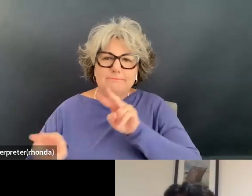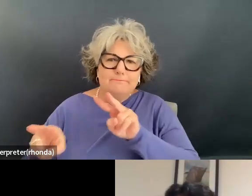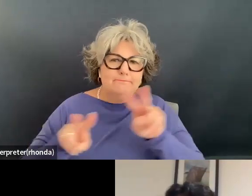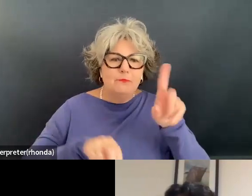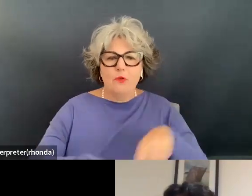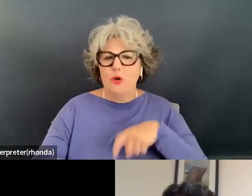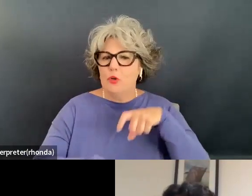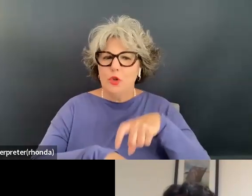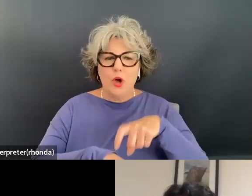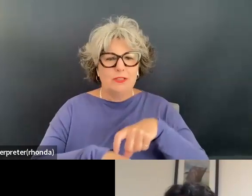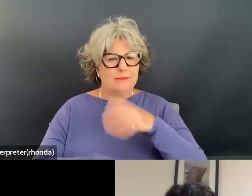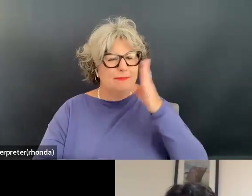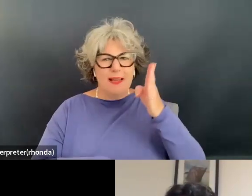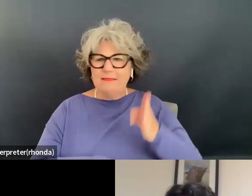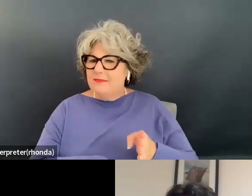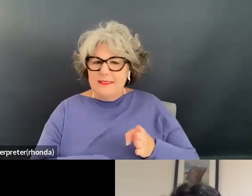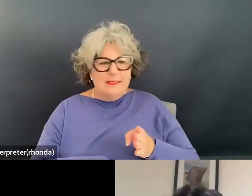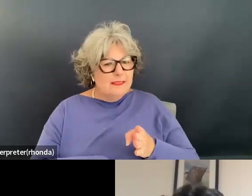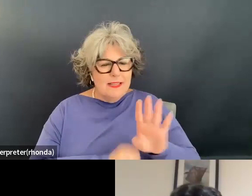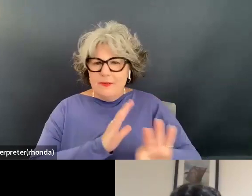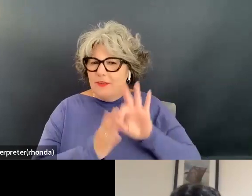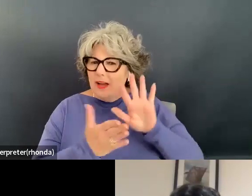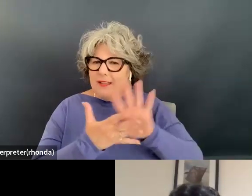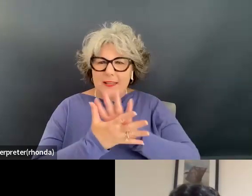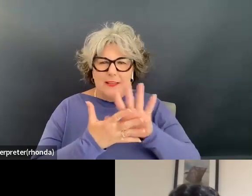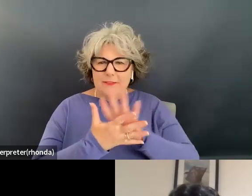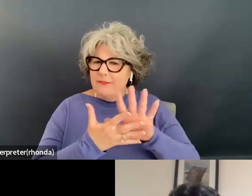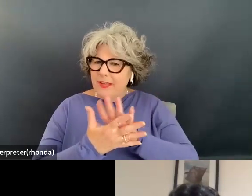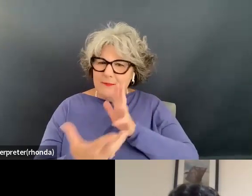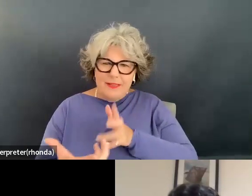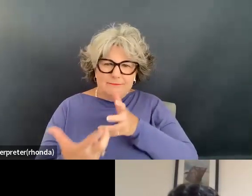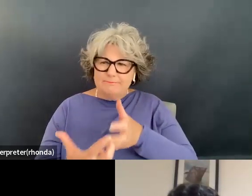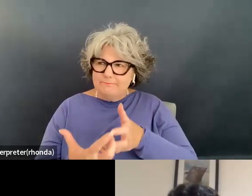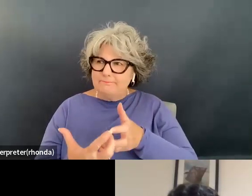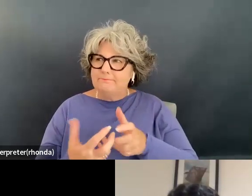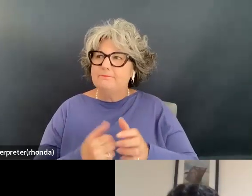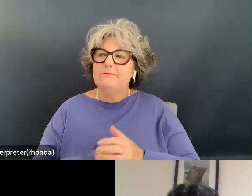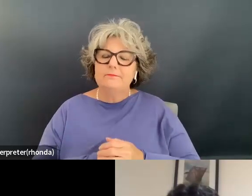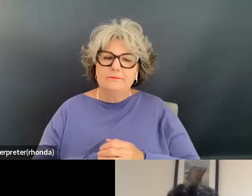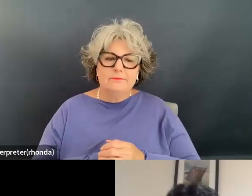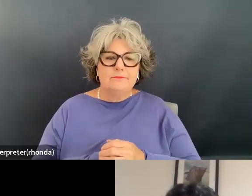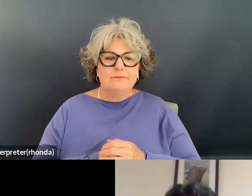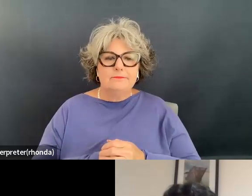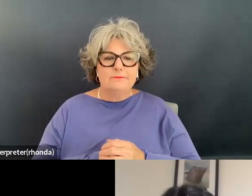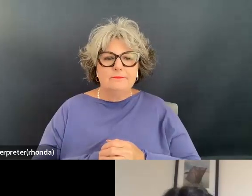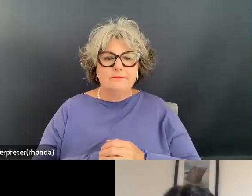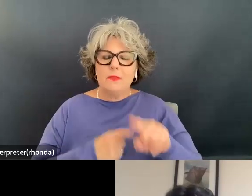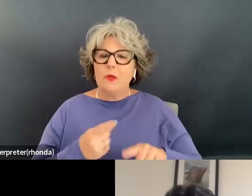but I never could have find a film like this. And so when my therapist told me